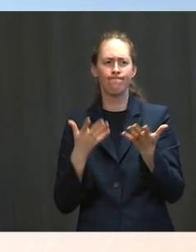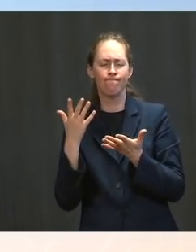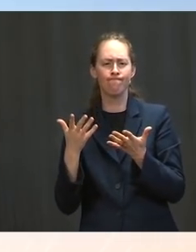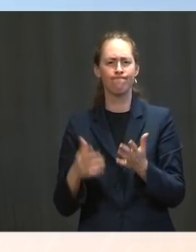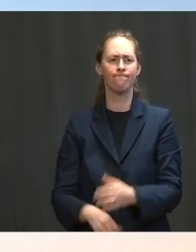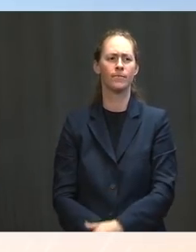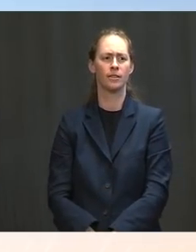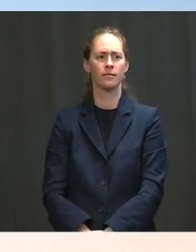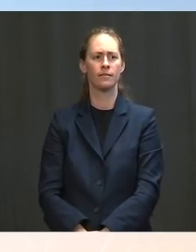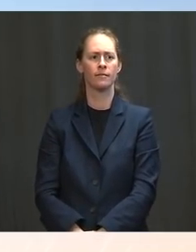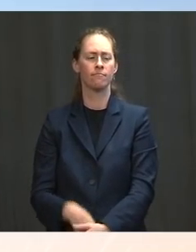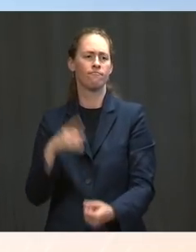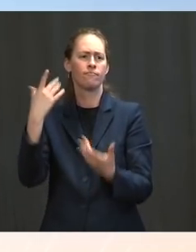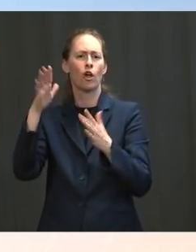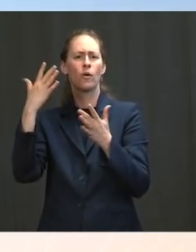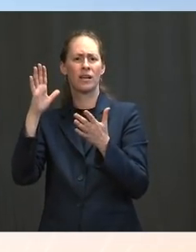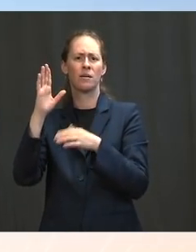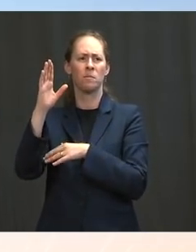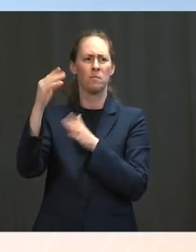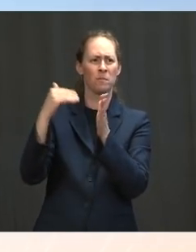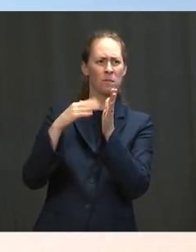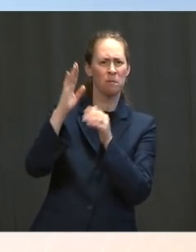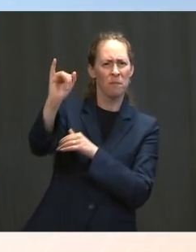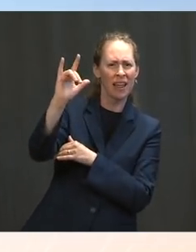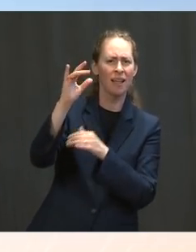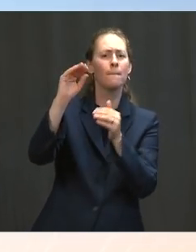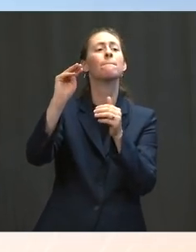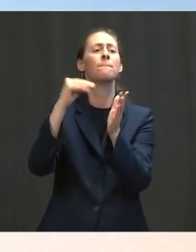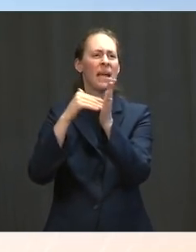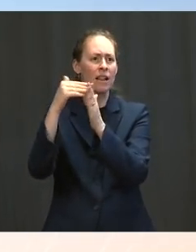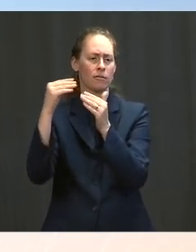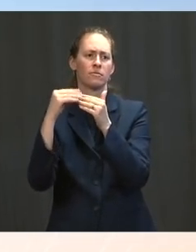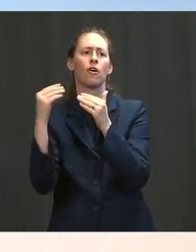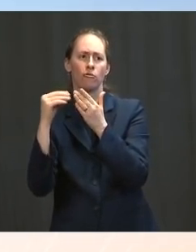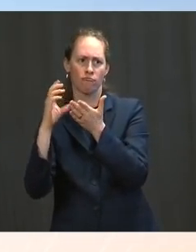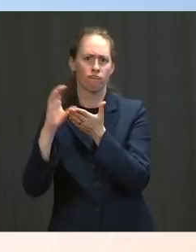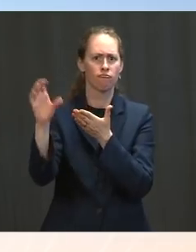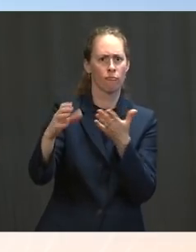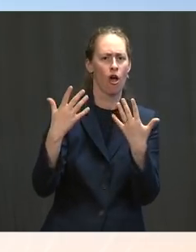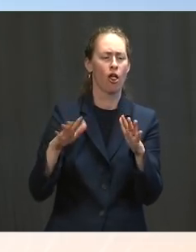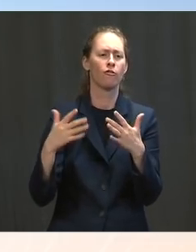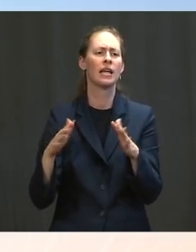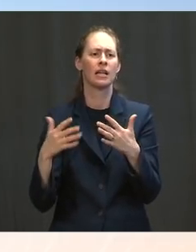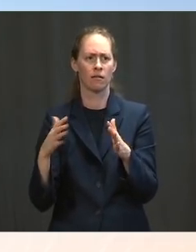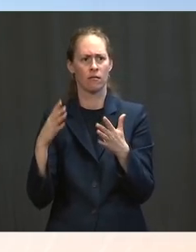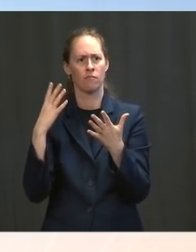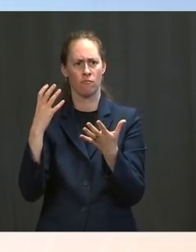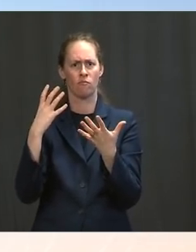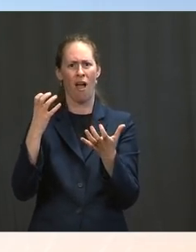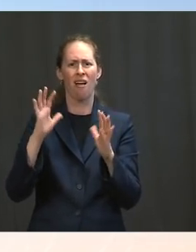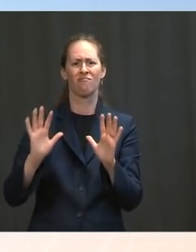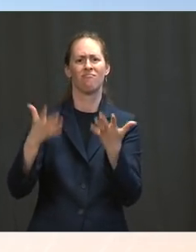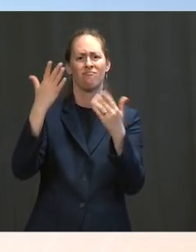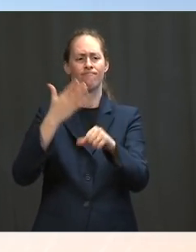And the President is proposing $537 million in his budget because he wants COPS funding to go out to communities across the country.